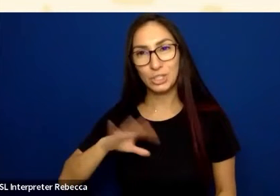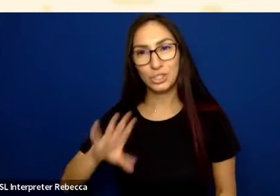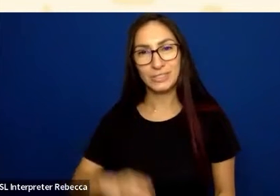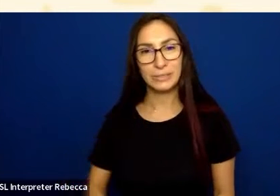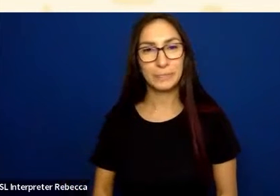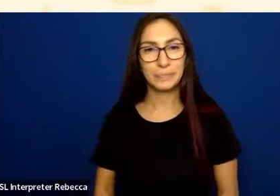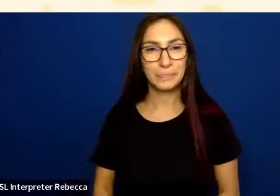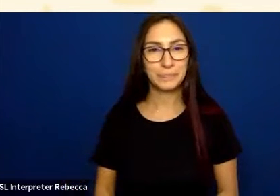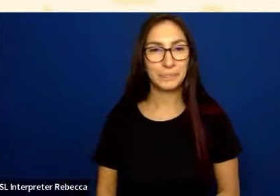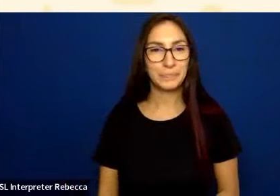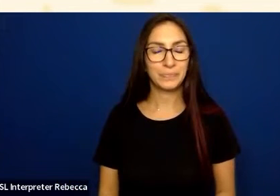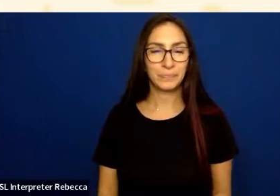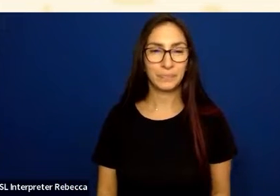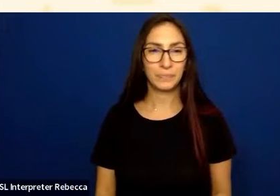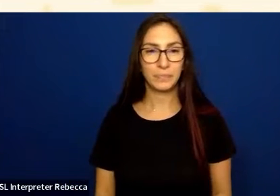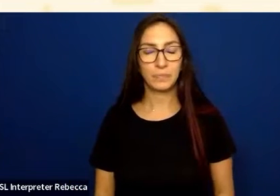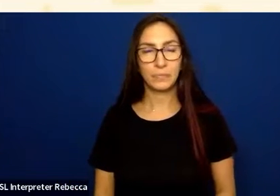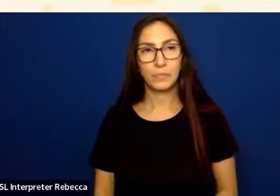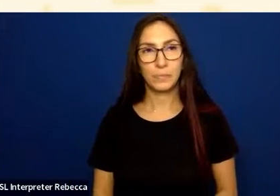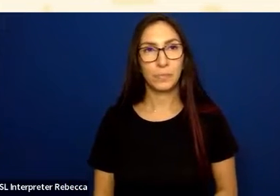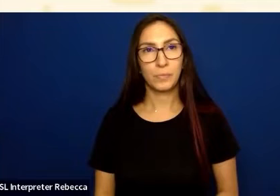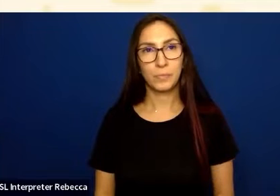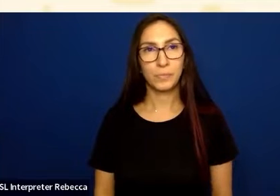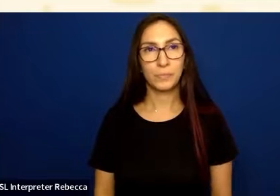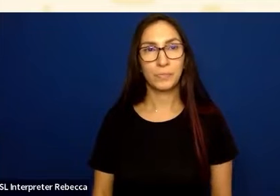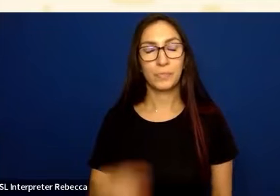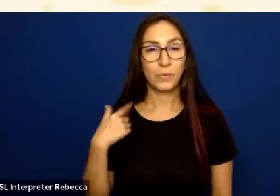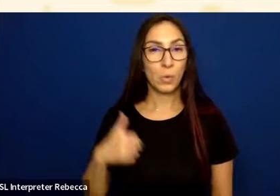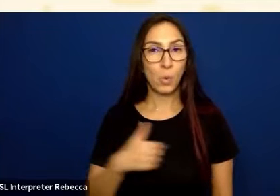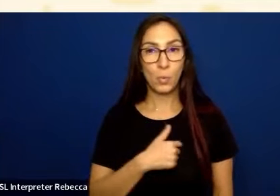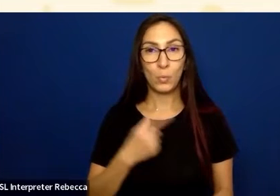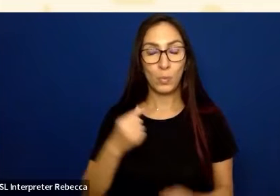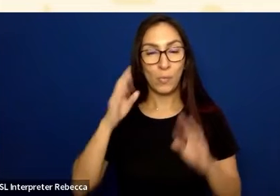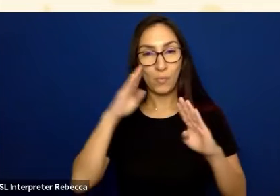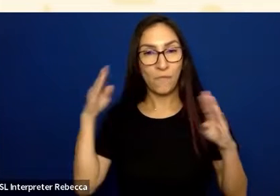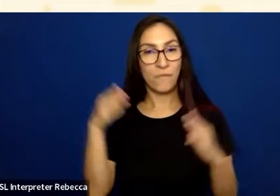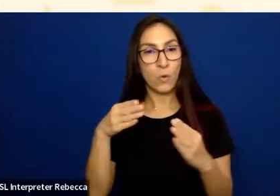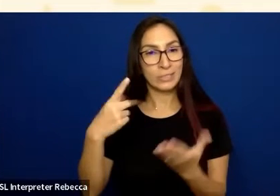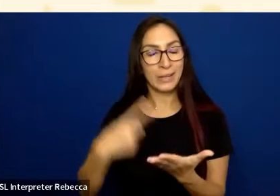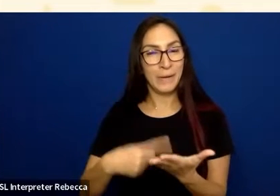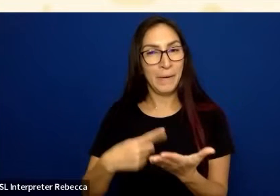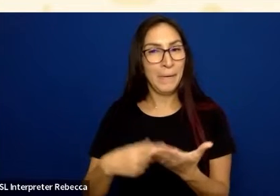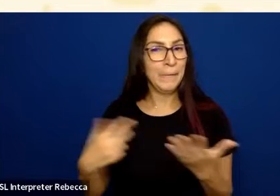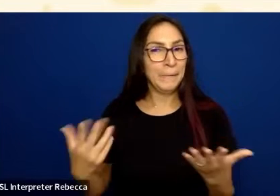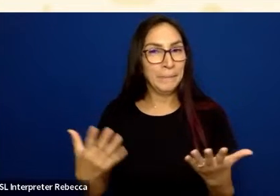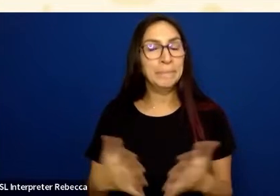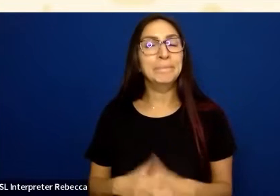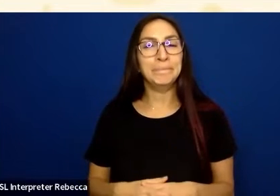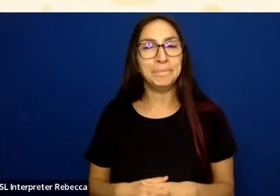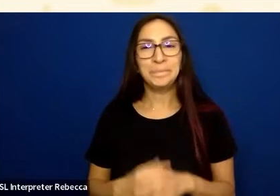So what we are going to focus on is the practices, the techniques